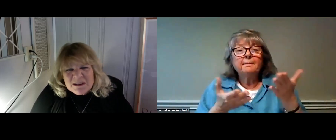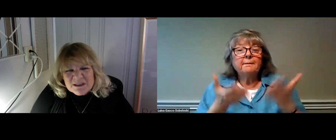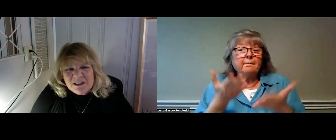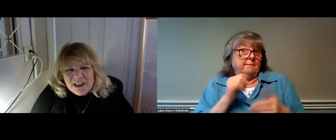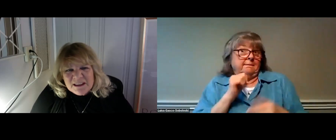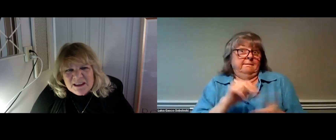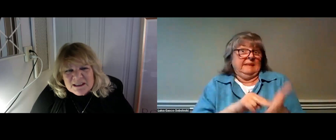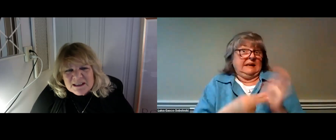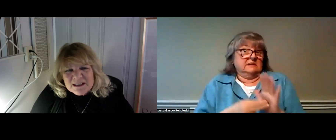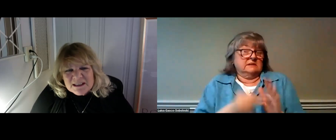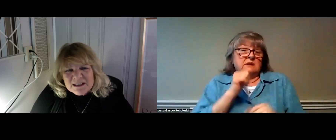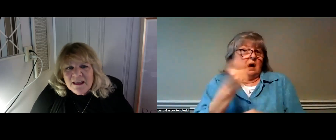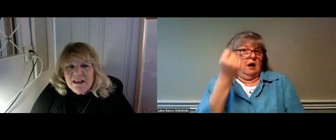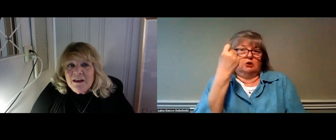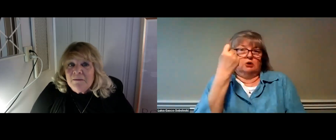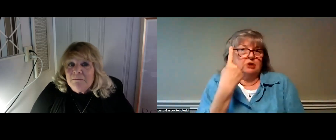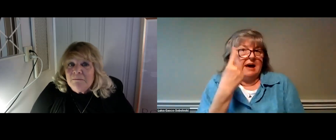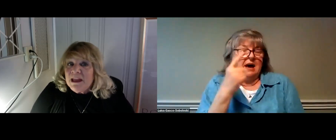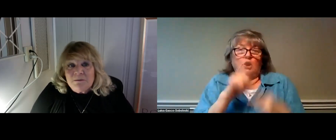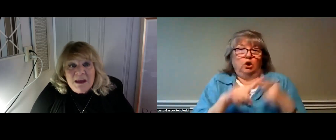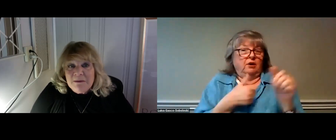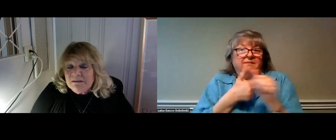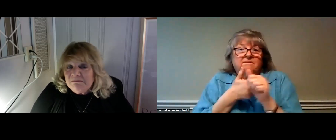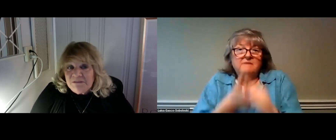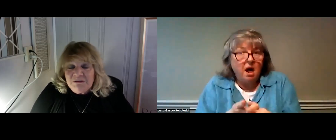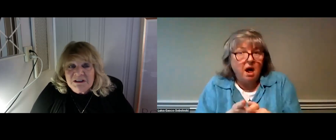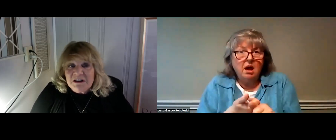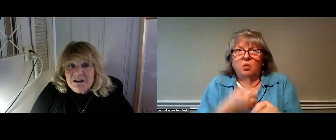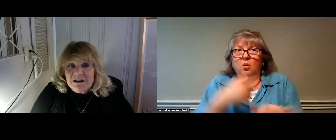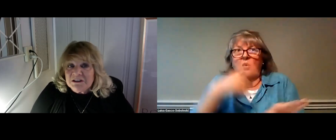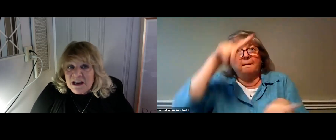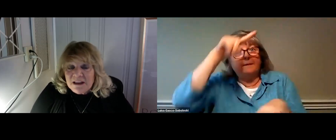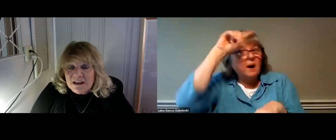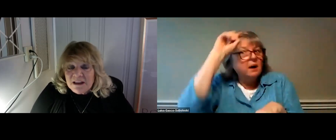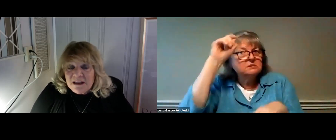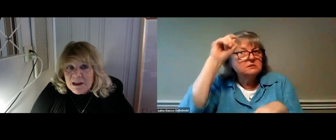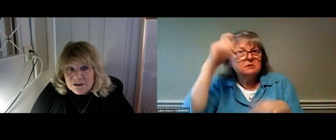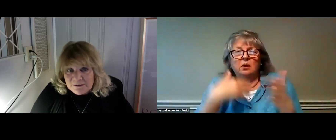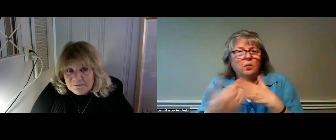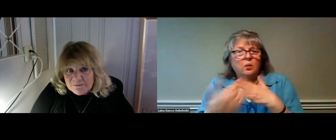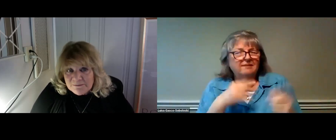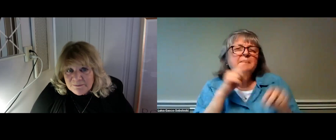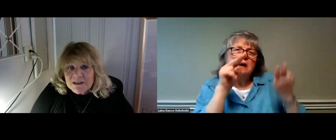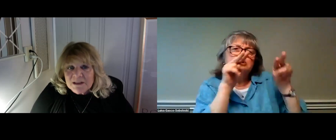looks puzzled like this (puzzled facial expression), means maybe you didn't understand the information.